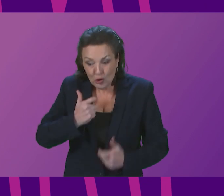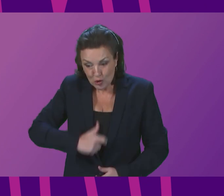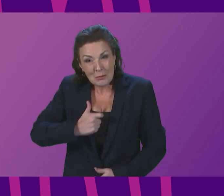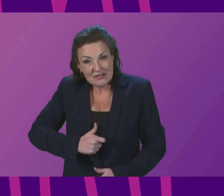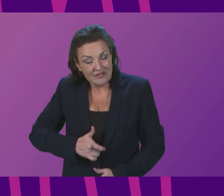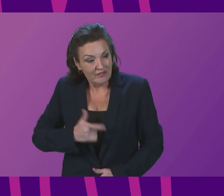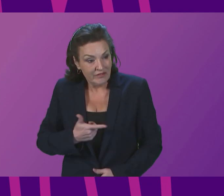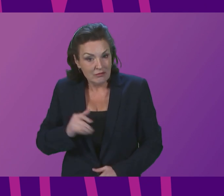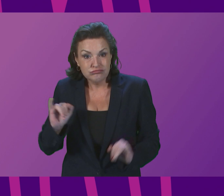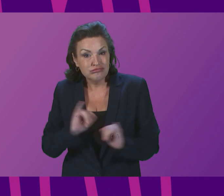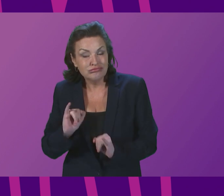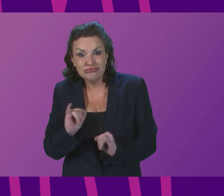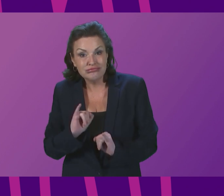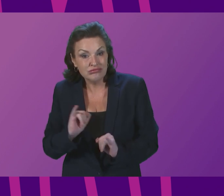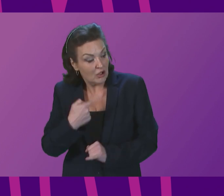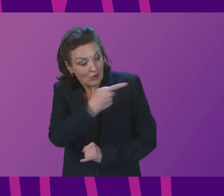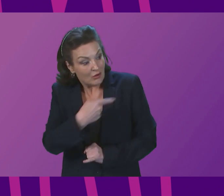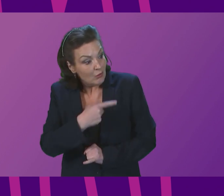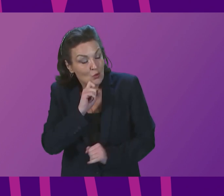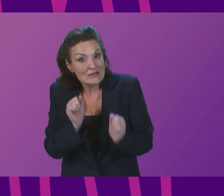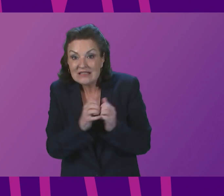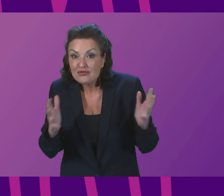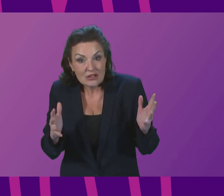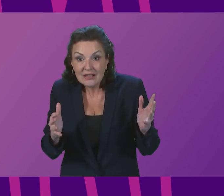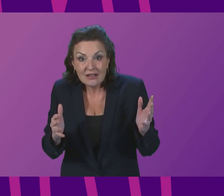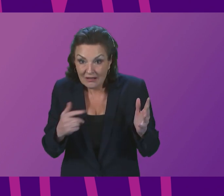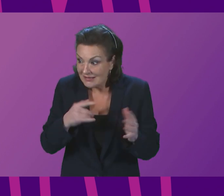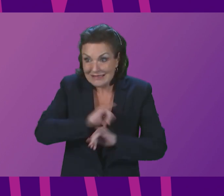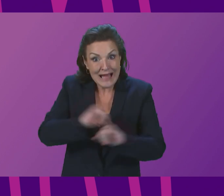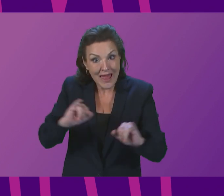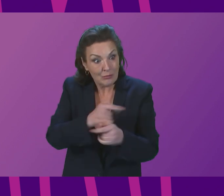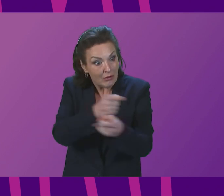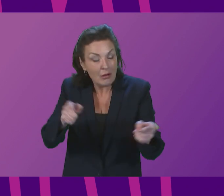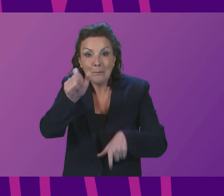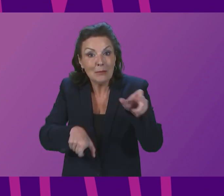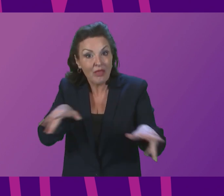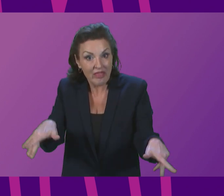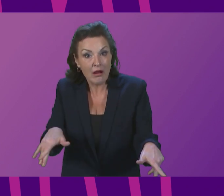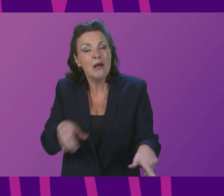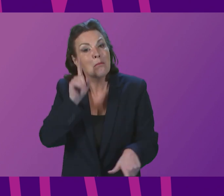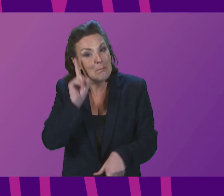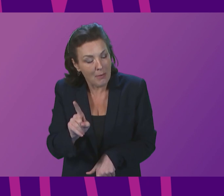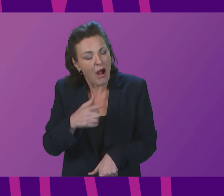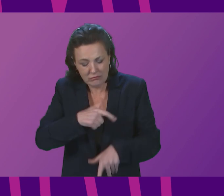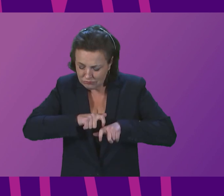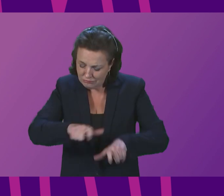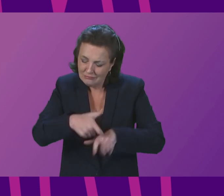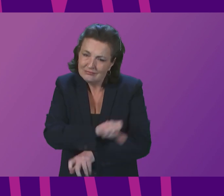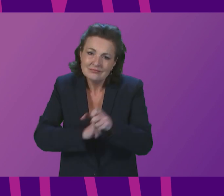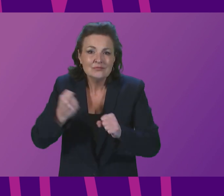On that, Anas Sarwar and I do not disagree, and we will continue to do everything that we can. However, I am afraid that there is a real issue at the heart of this.